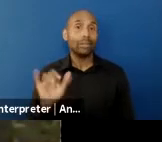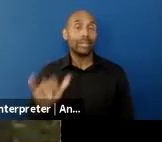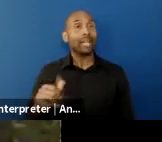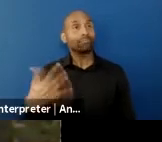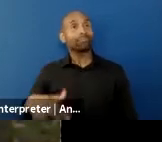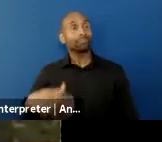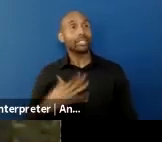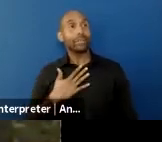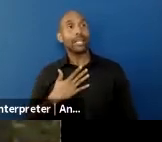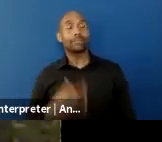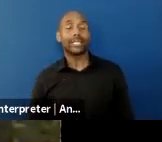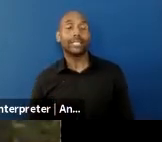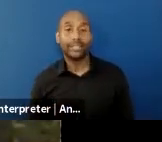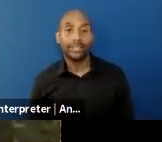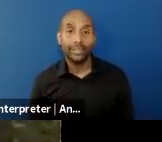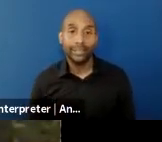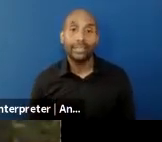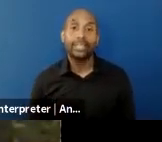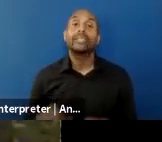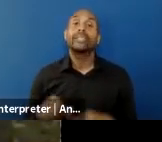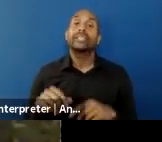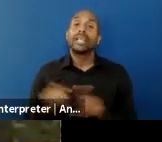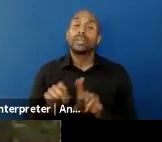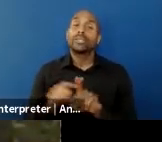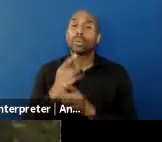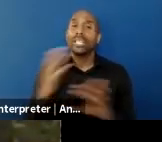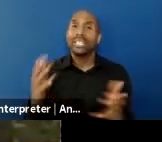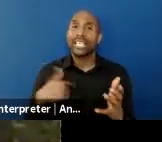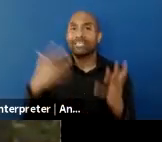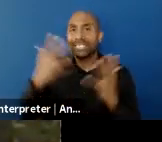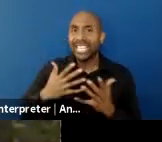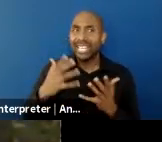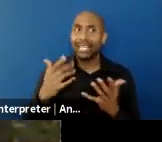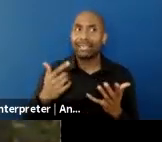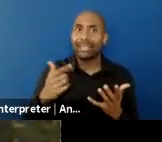Also sad to me because I did not know him growing up.